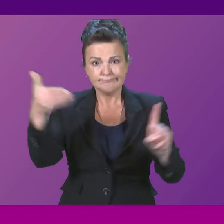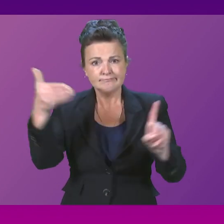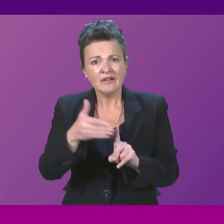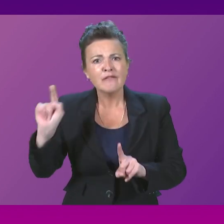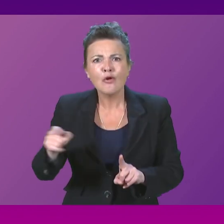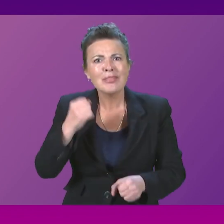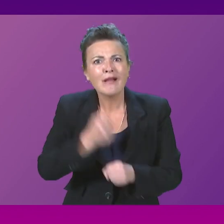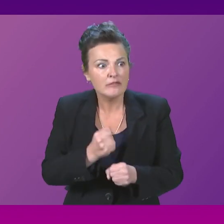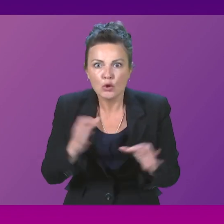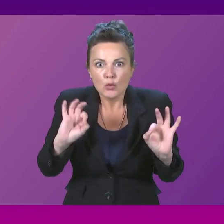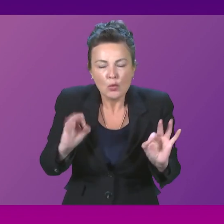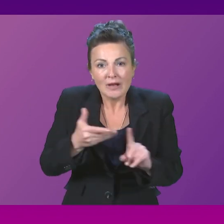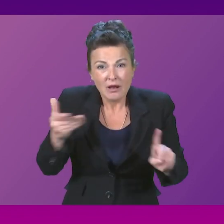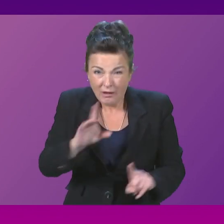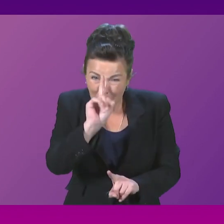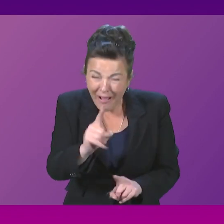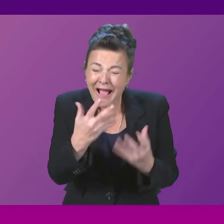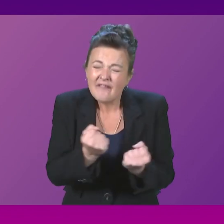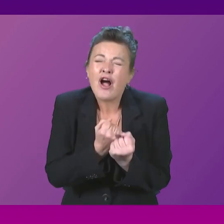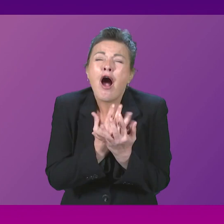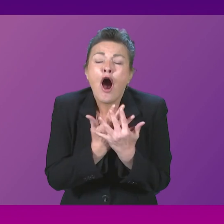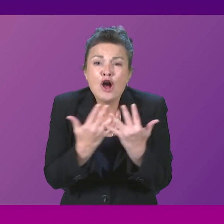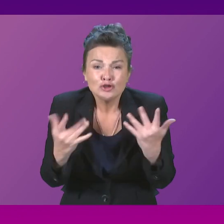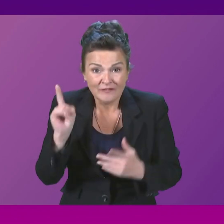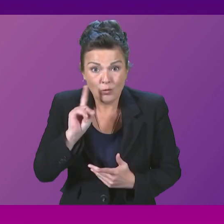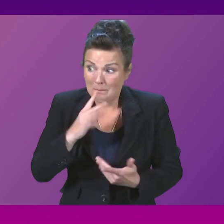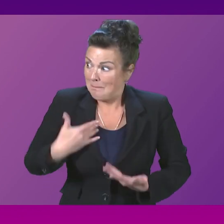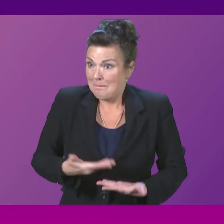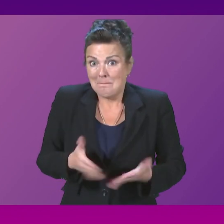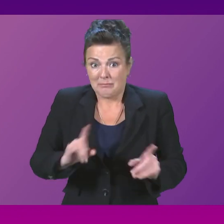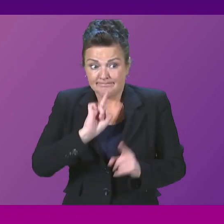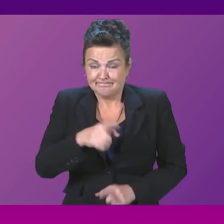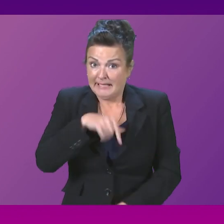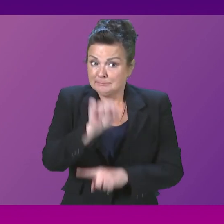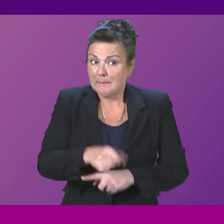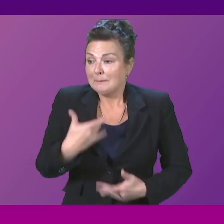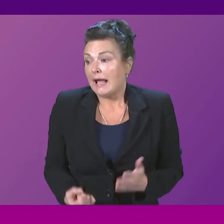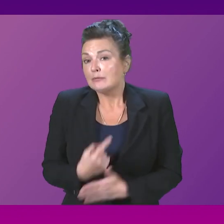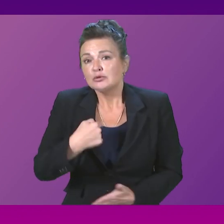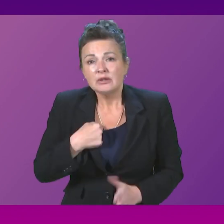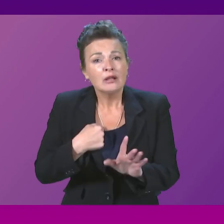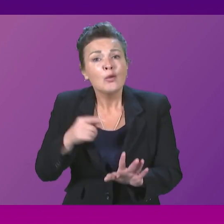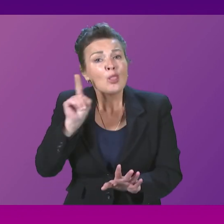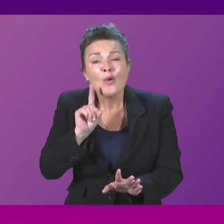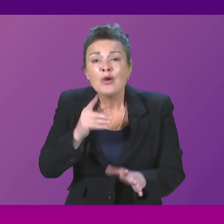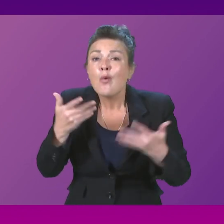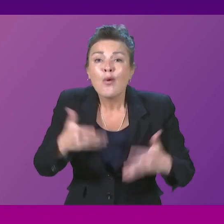despite the fact that hundreds of women have now publicly come forward. All that they want is someone to listen to them.